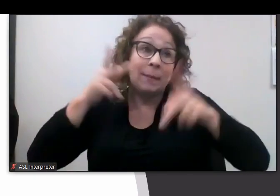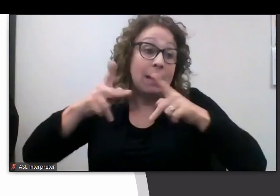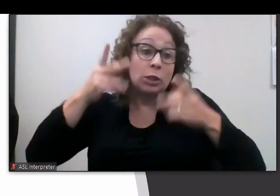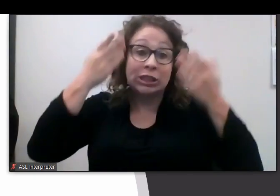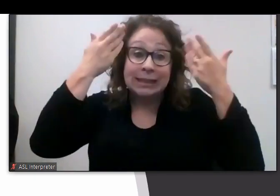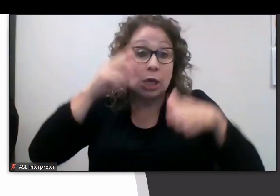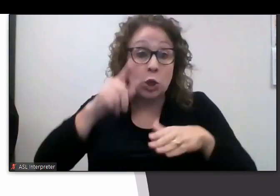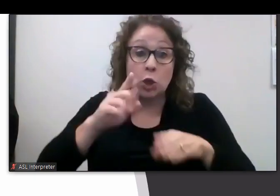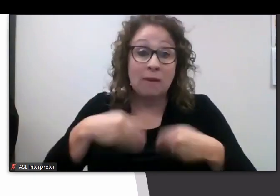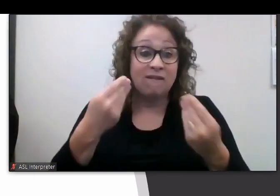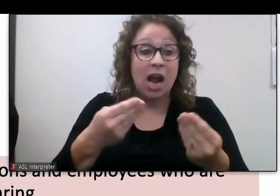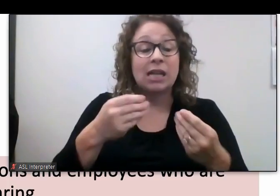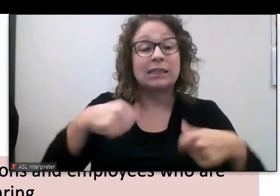Slide.